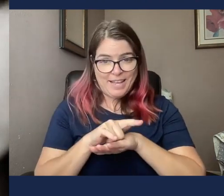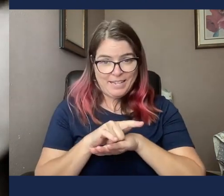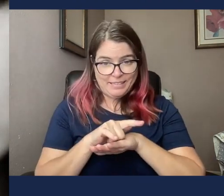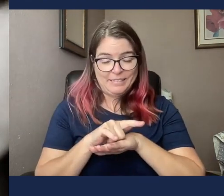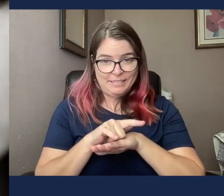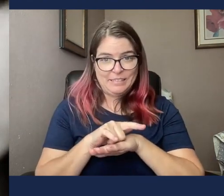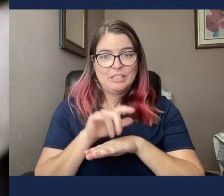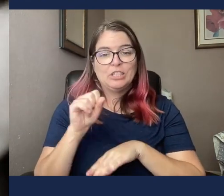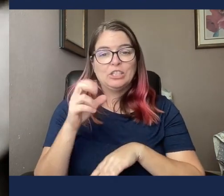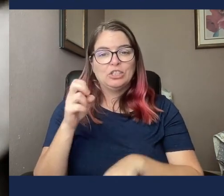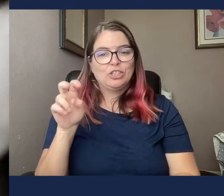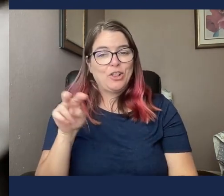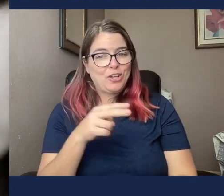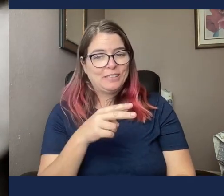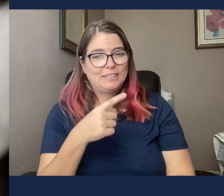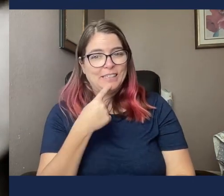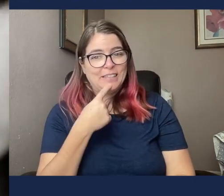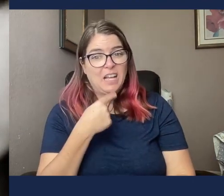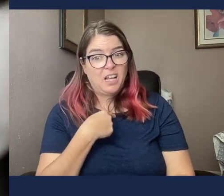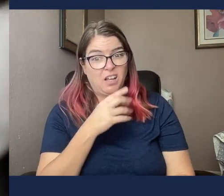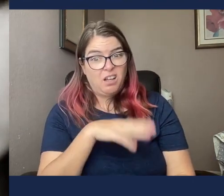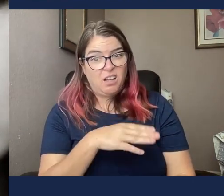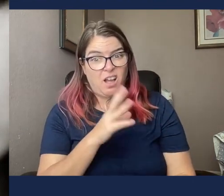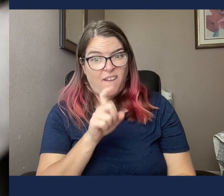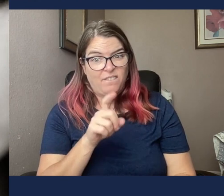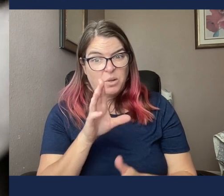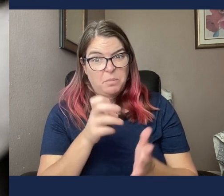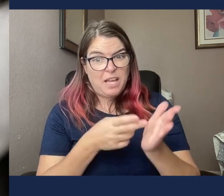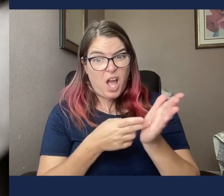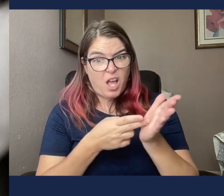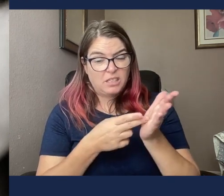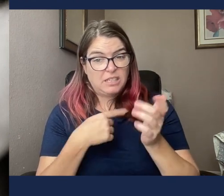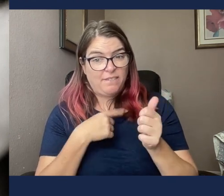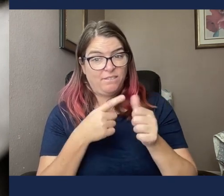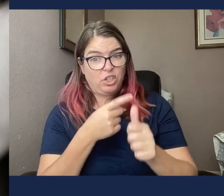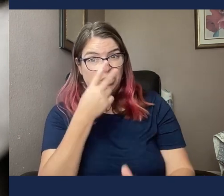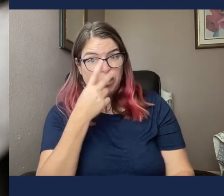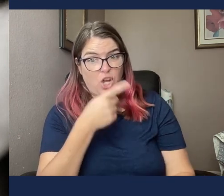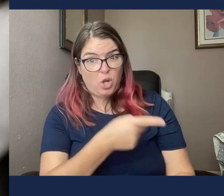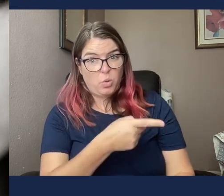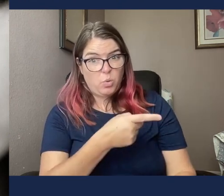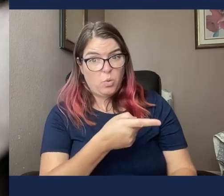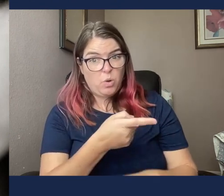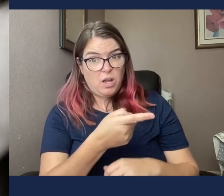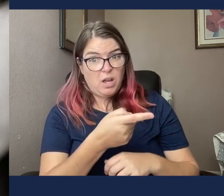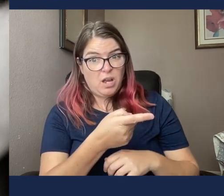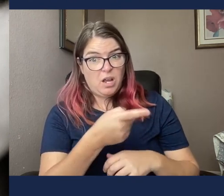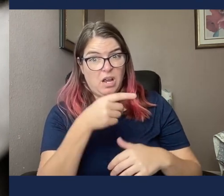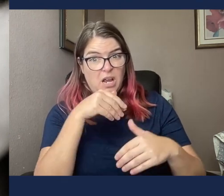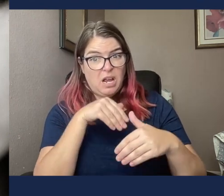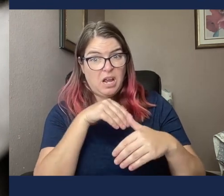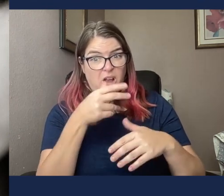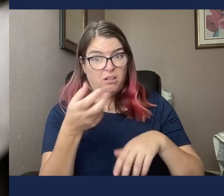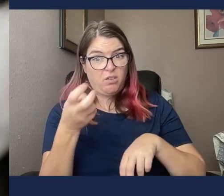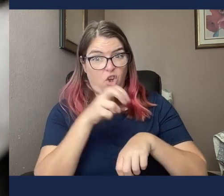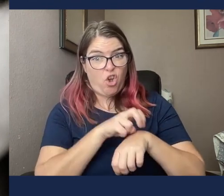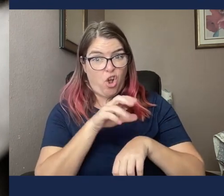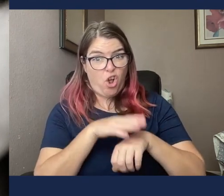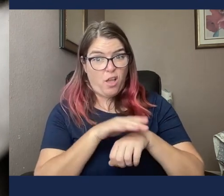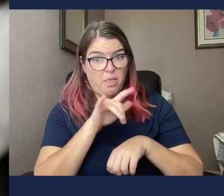December 2023. Which is why we're doing this. And 20% of those complaints were actually employment discrimination cases. It's also important to note that